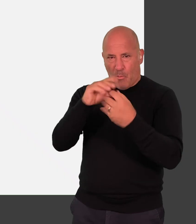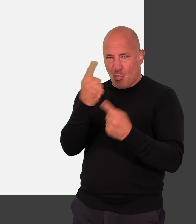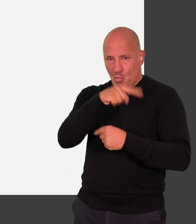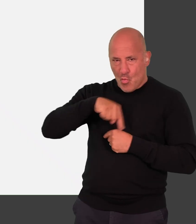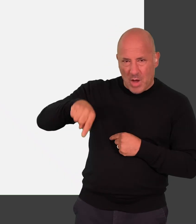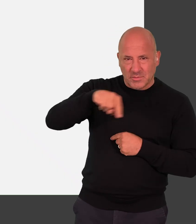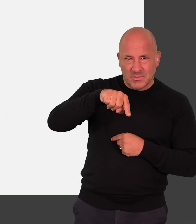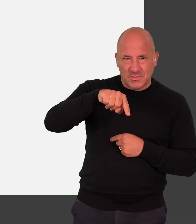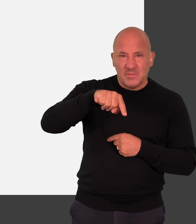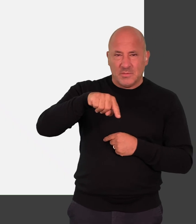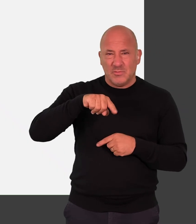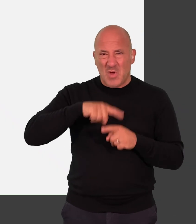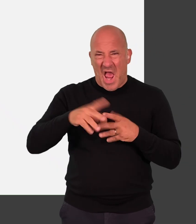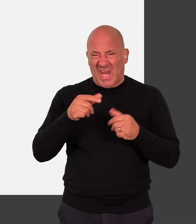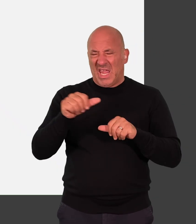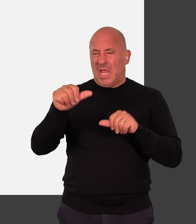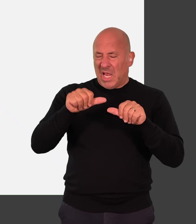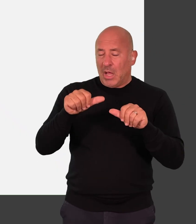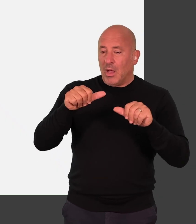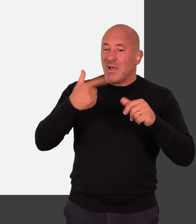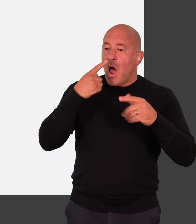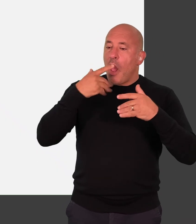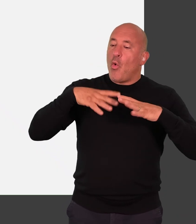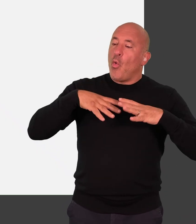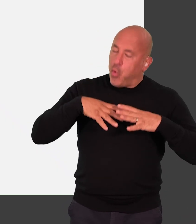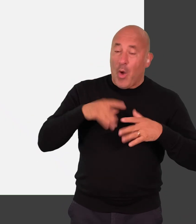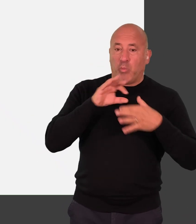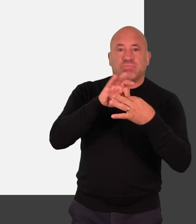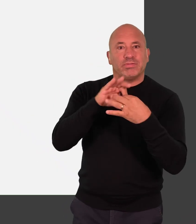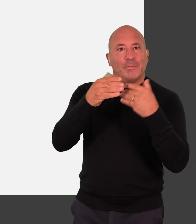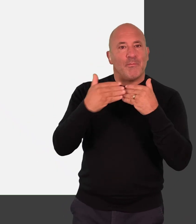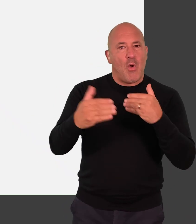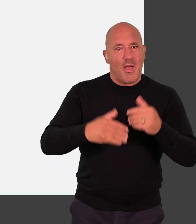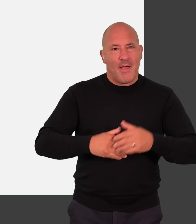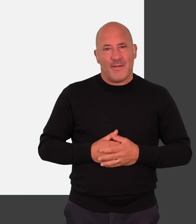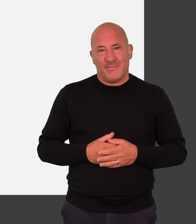and reactivates as much as possible when any restrictions are eased.